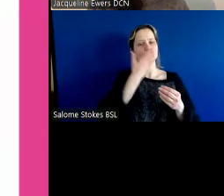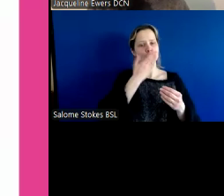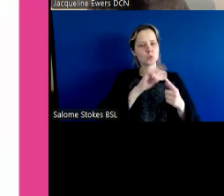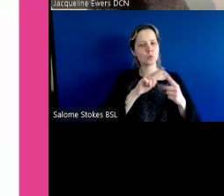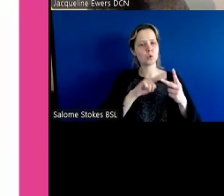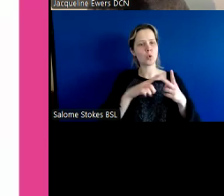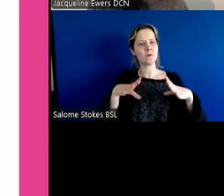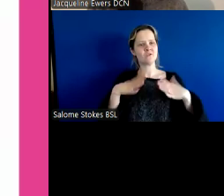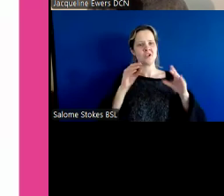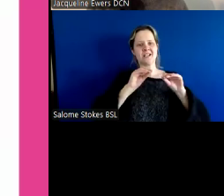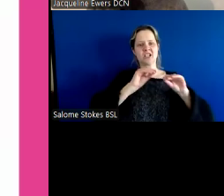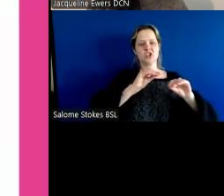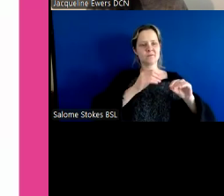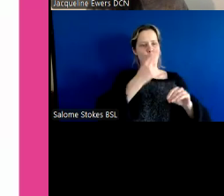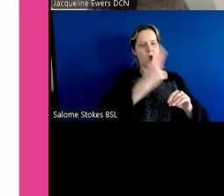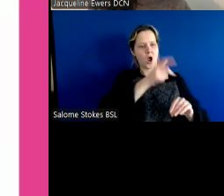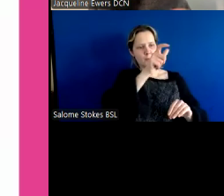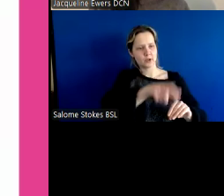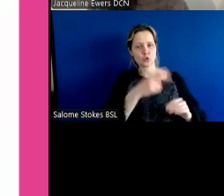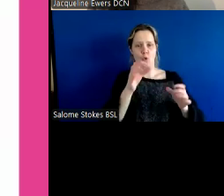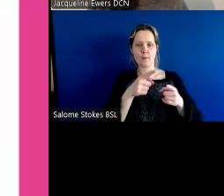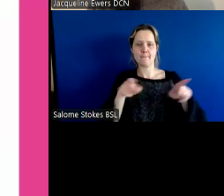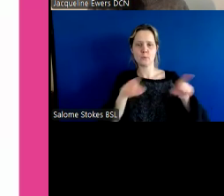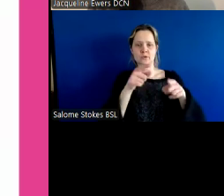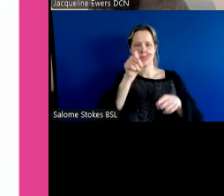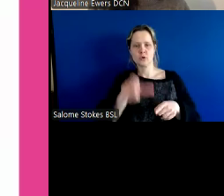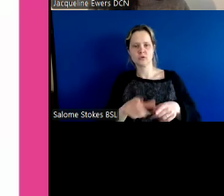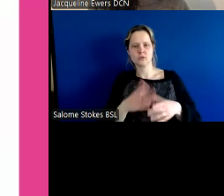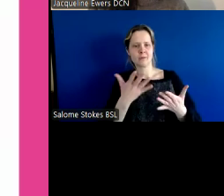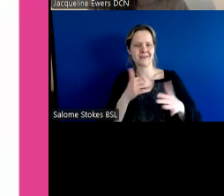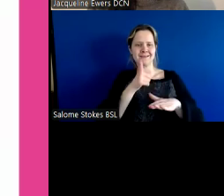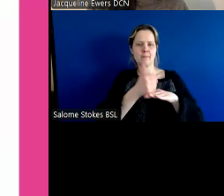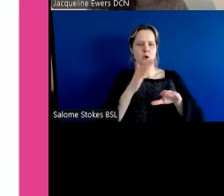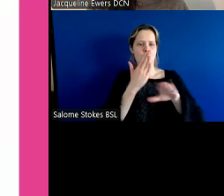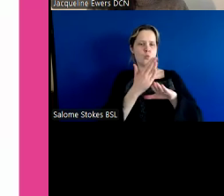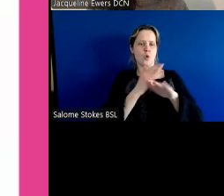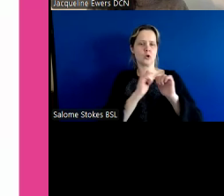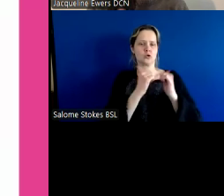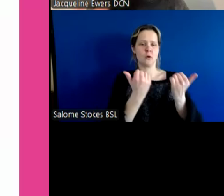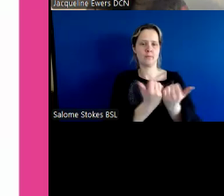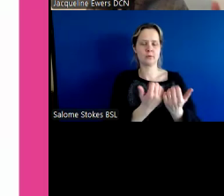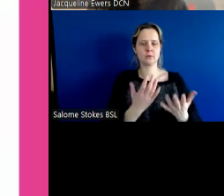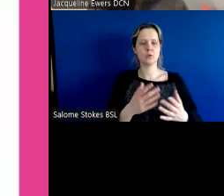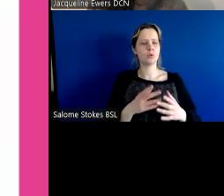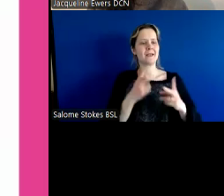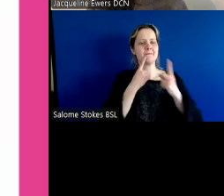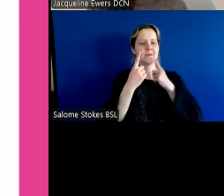and musicians, workshops, or reports and information for arts professionals. It's just a device.